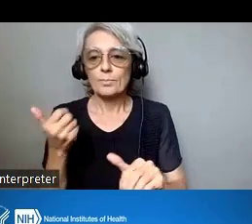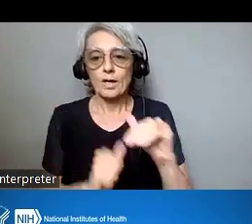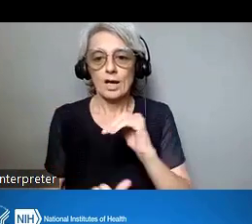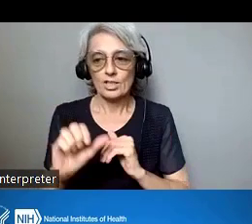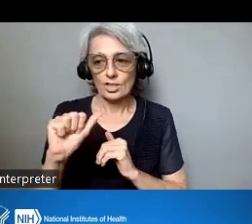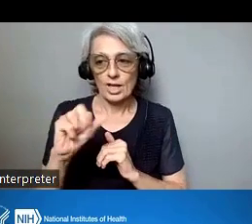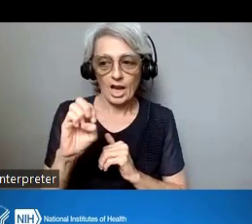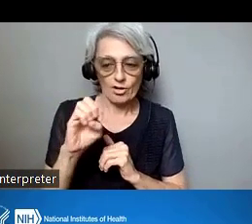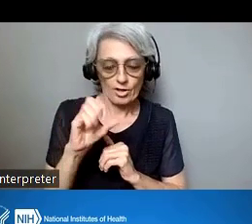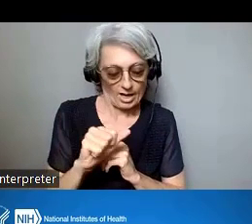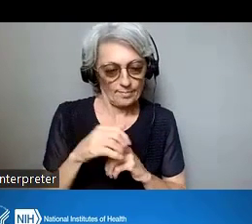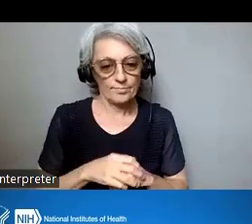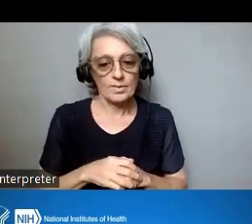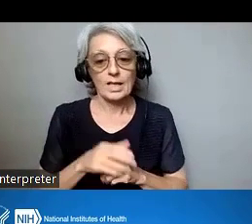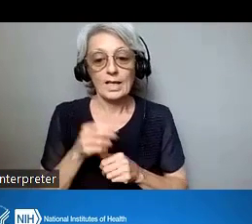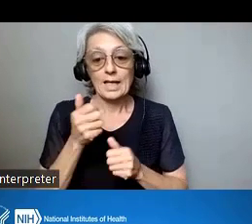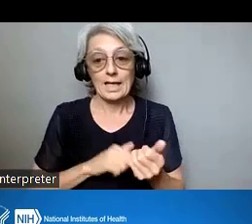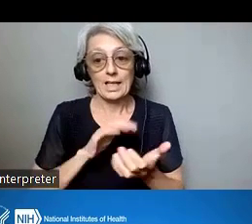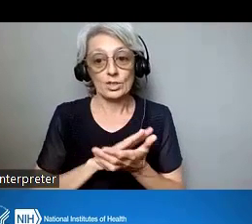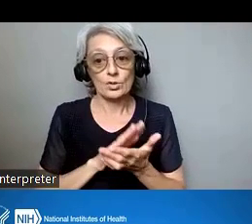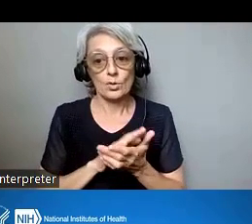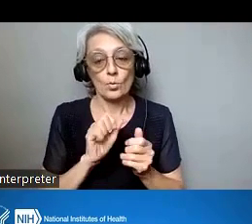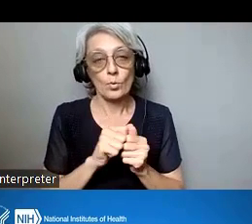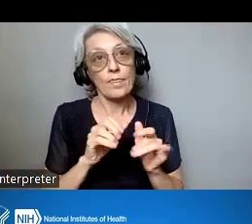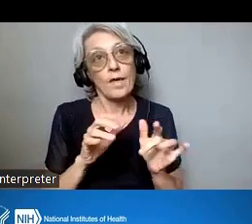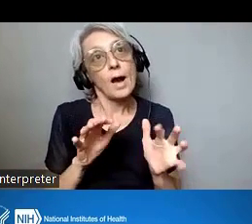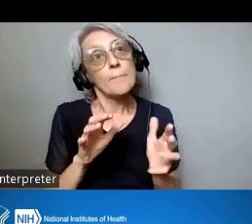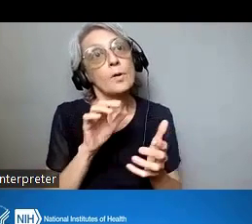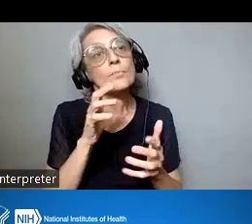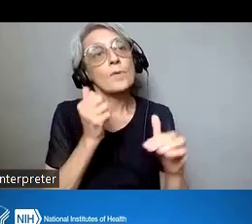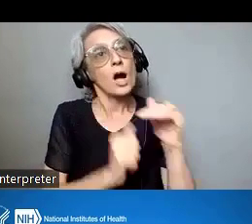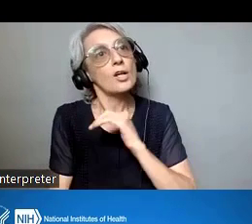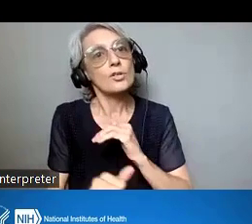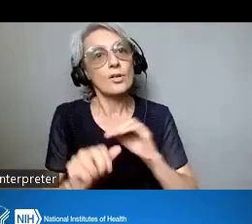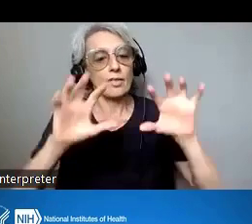The individual school with the ... within the parent umbrella institution